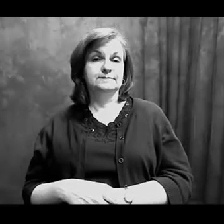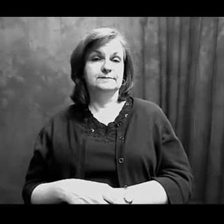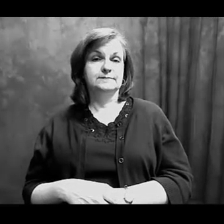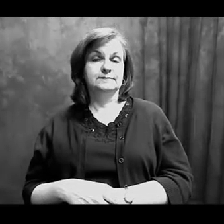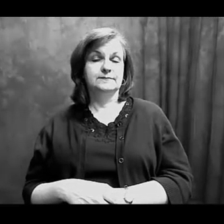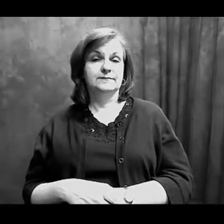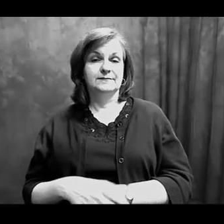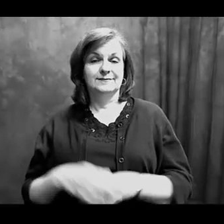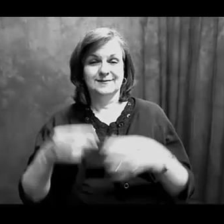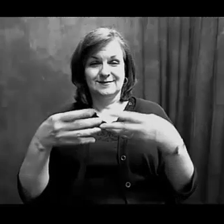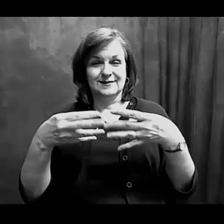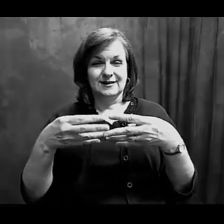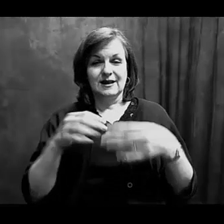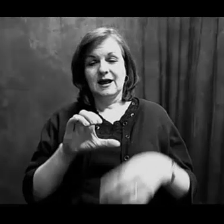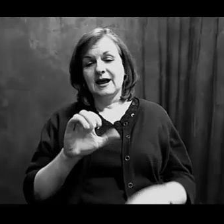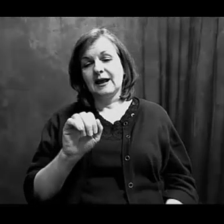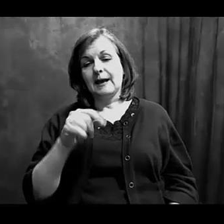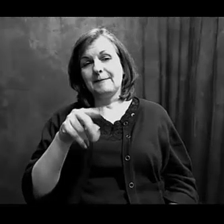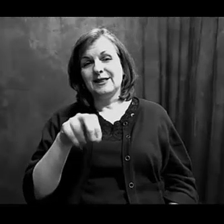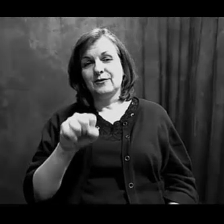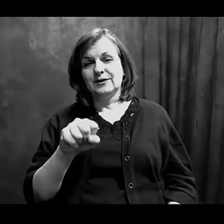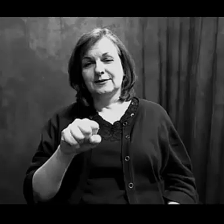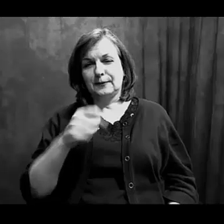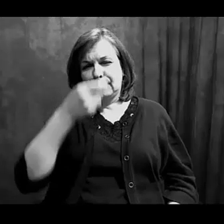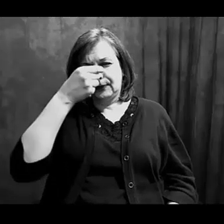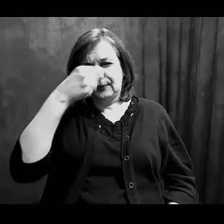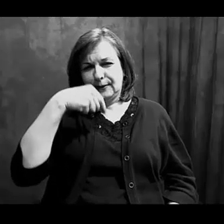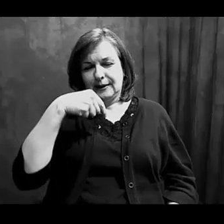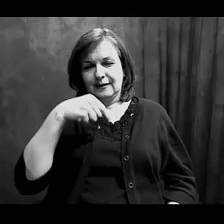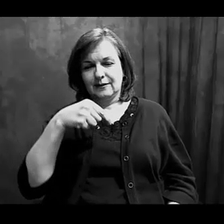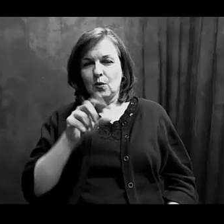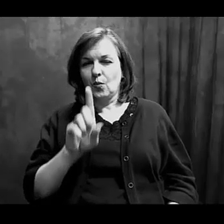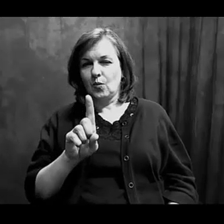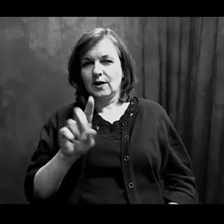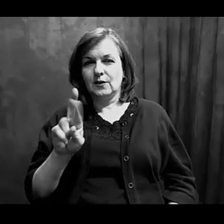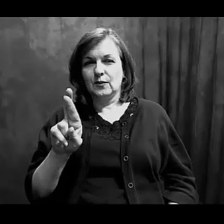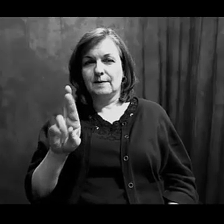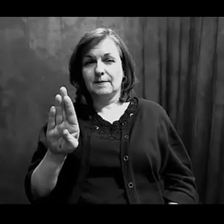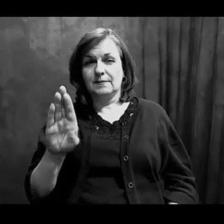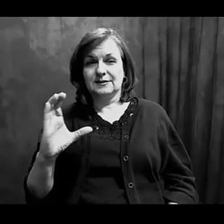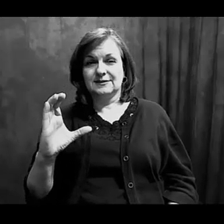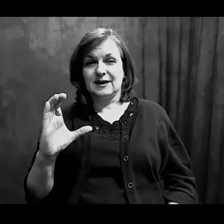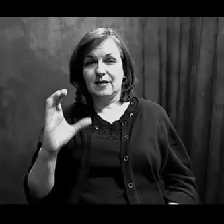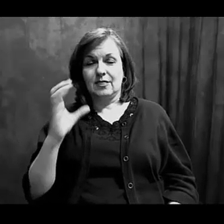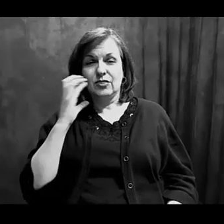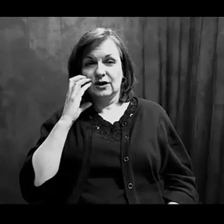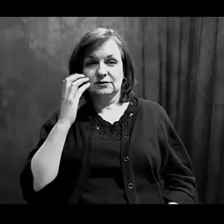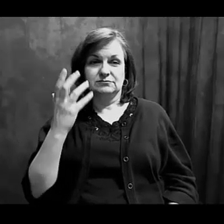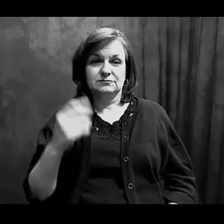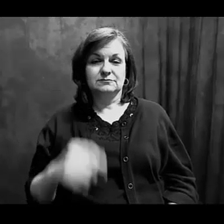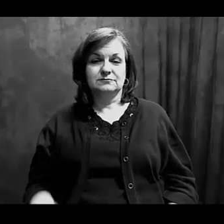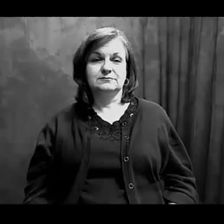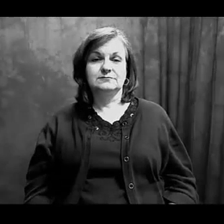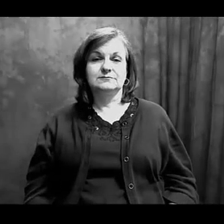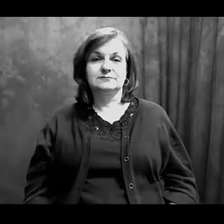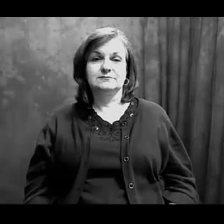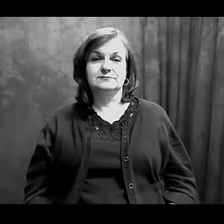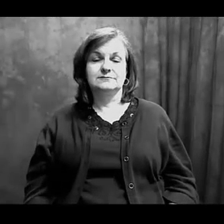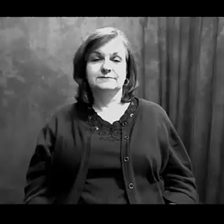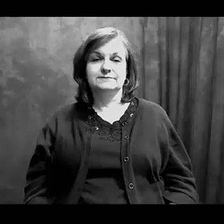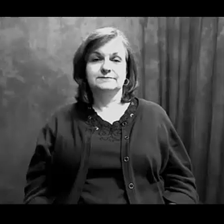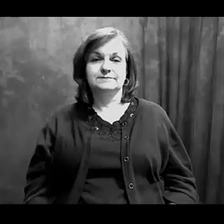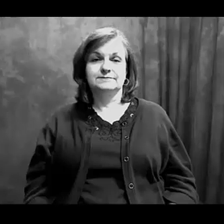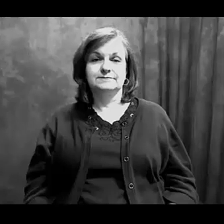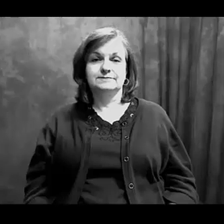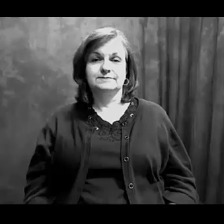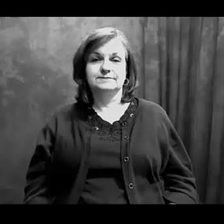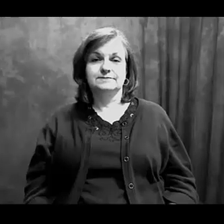the capillaries we said about being very very thin - so they are one red blood cell thick